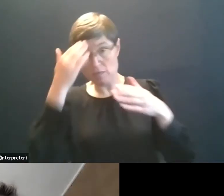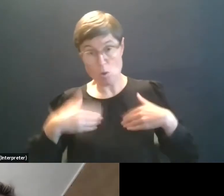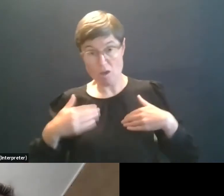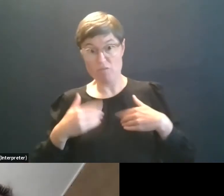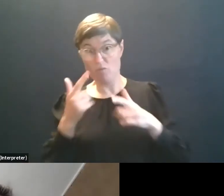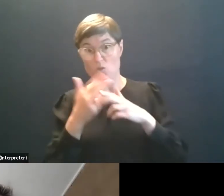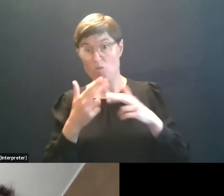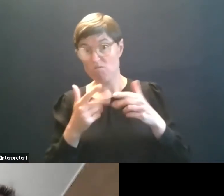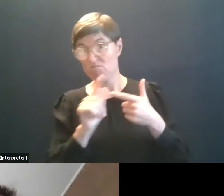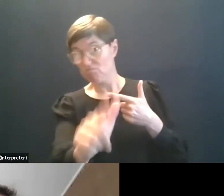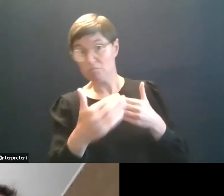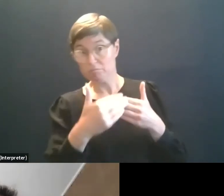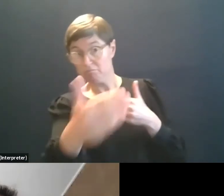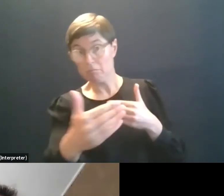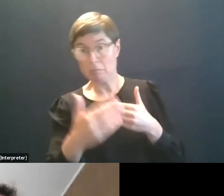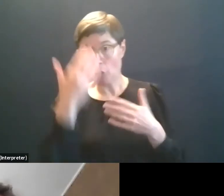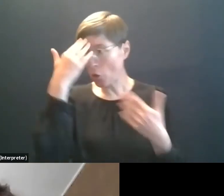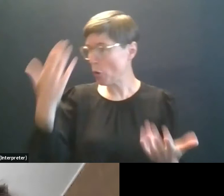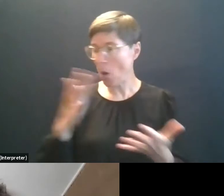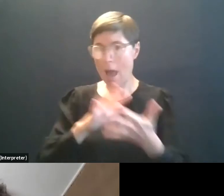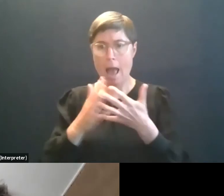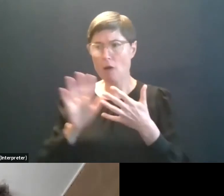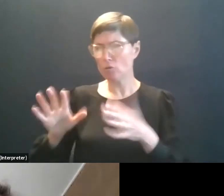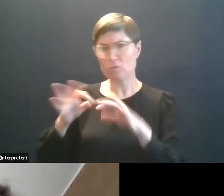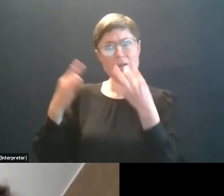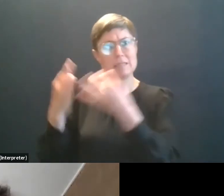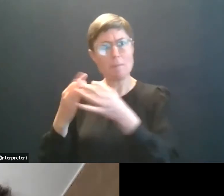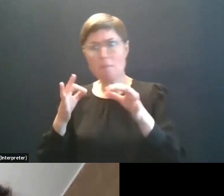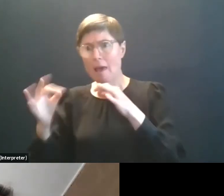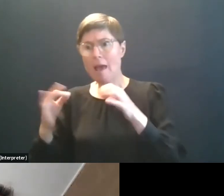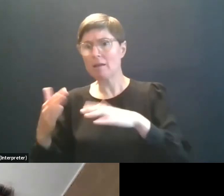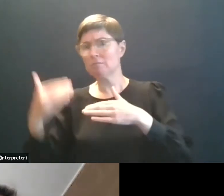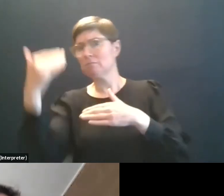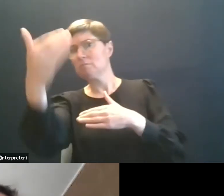for that and how do you take into account all the different community needs, whether